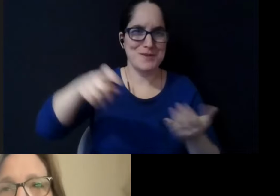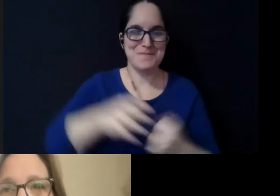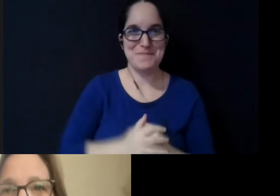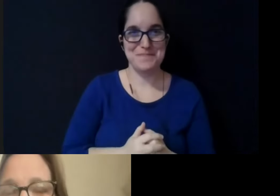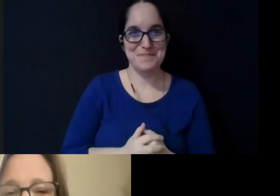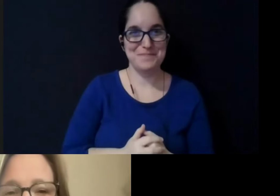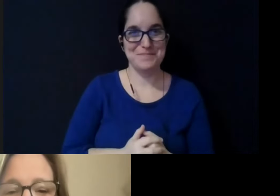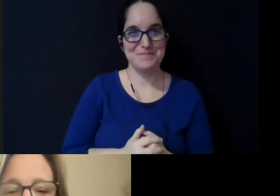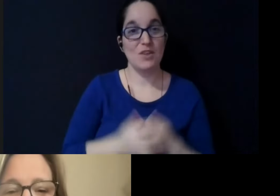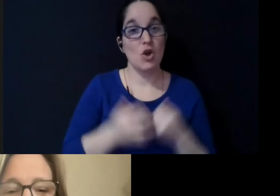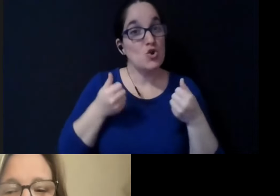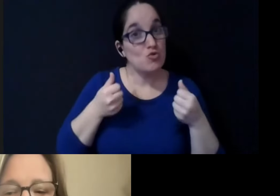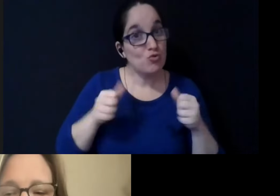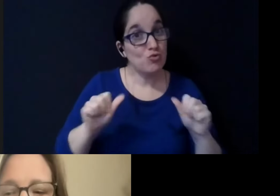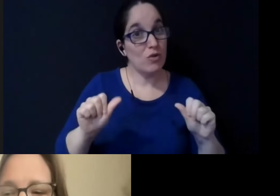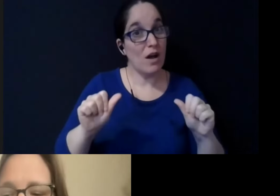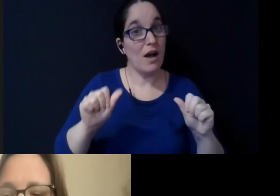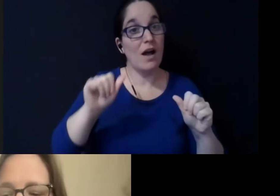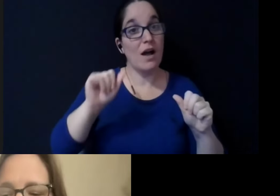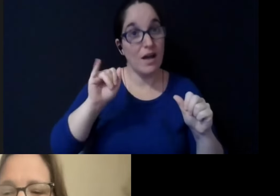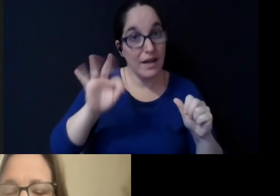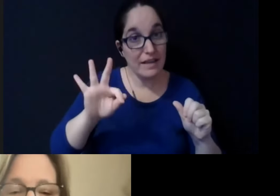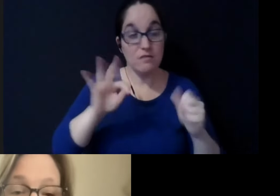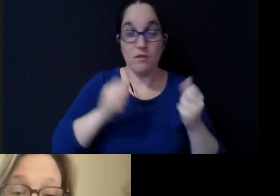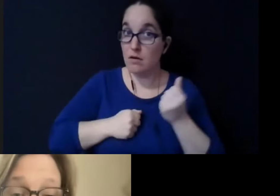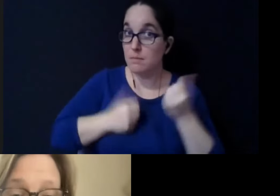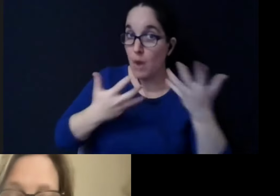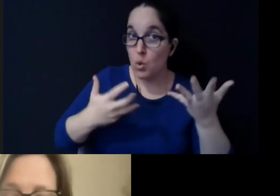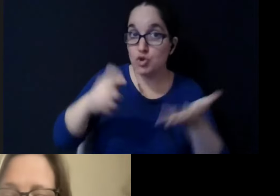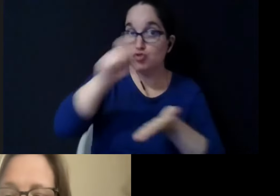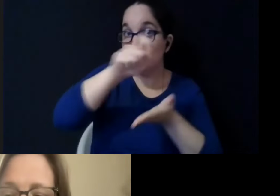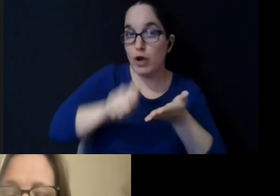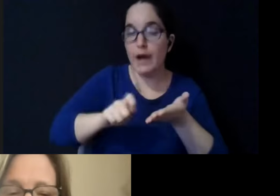to a place where we're doing collaborative poetry writing, so I've been inspired by